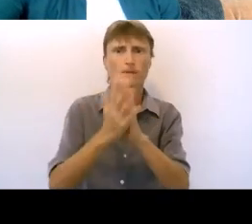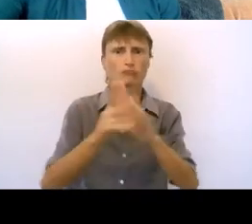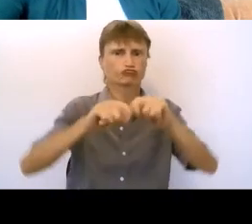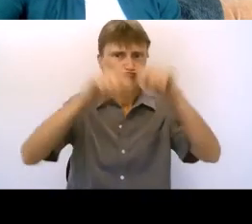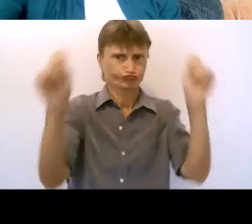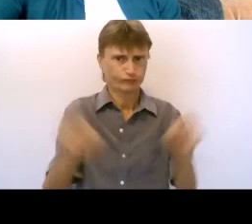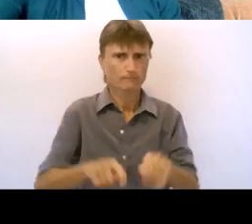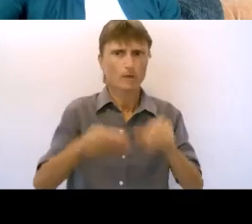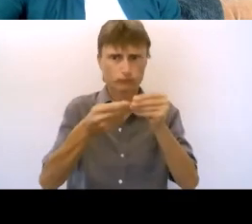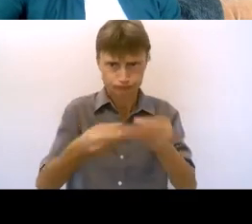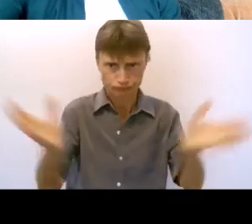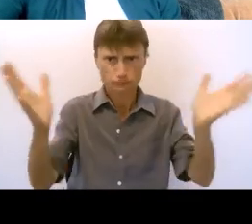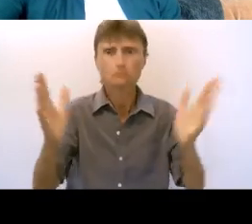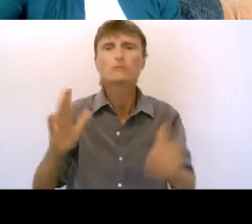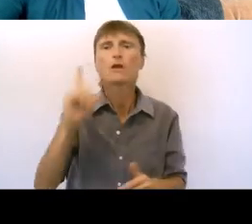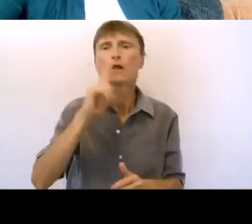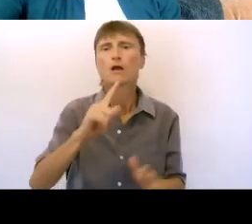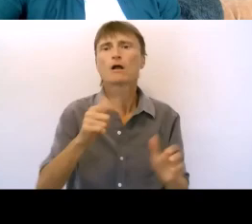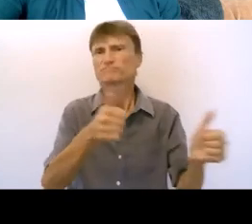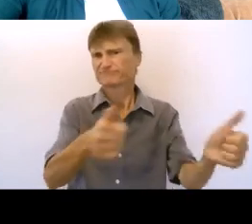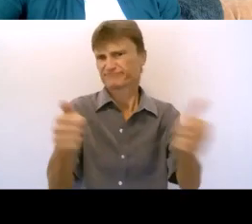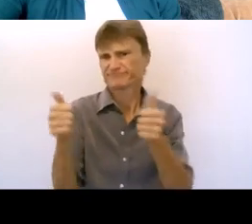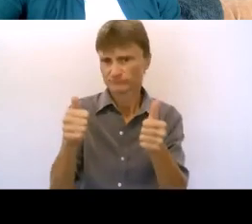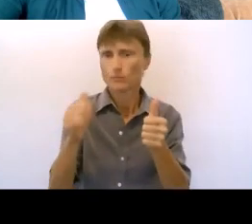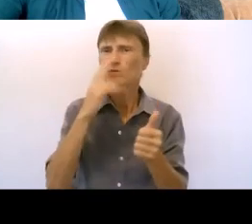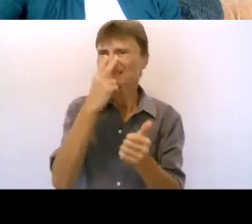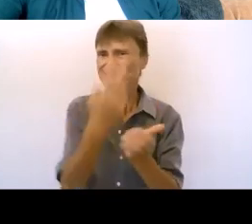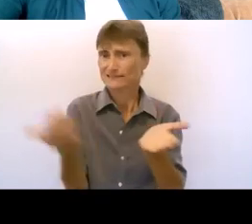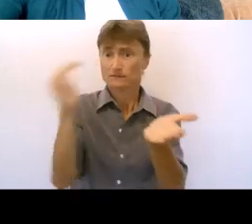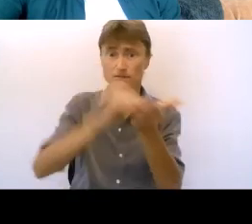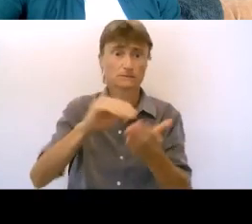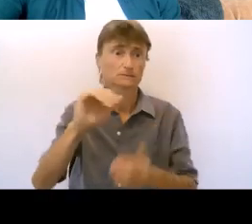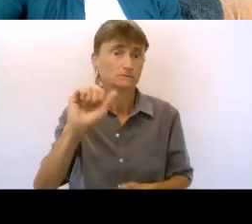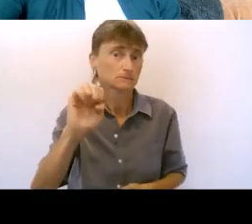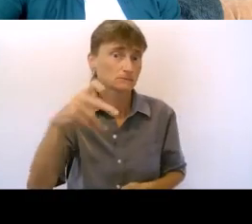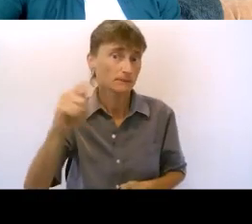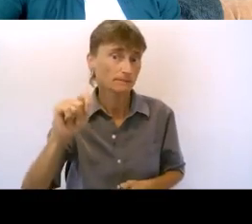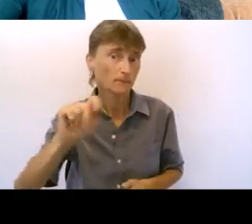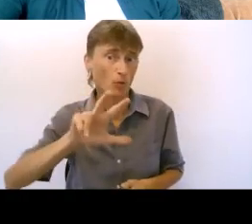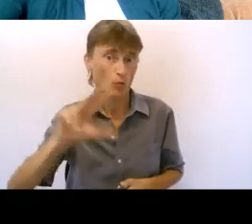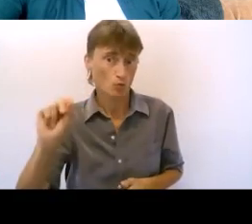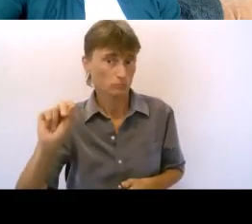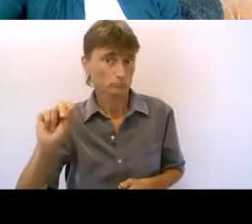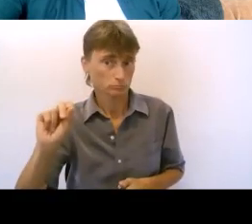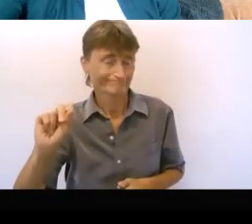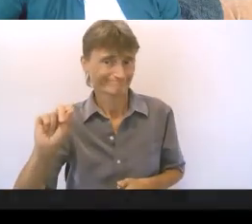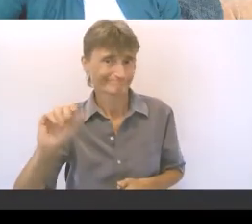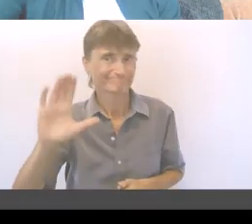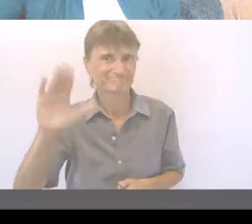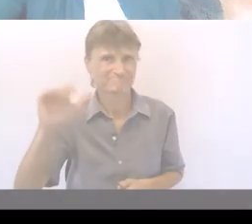and we’ll speak with you soon on September 30 if not before. Bye. Thank you.